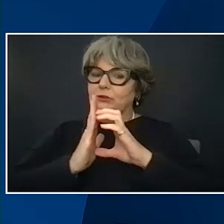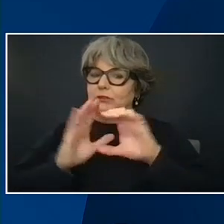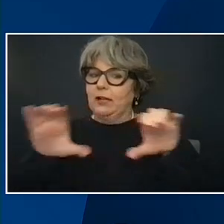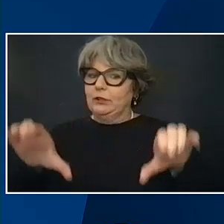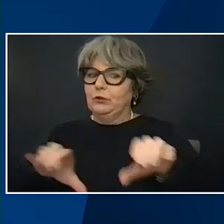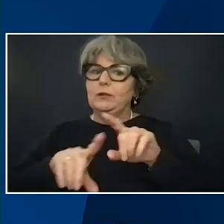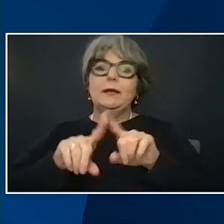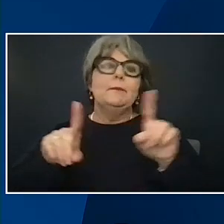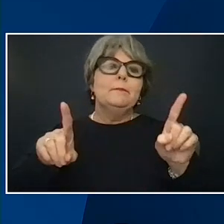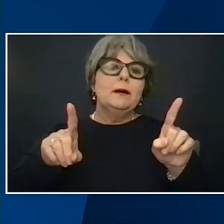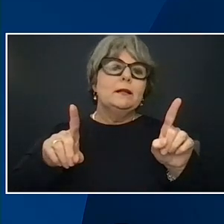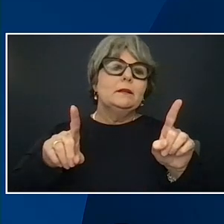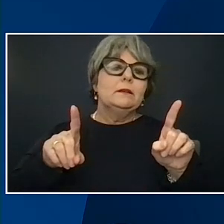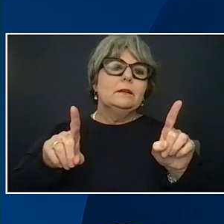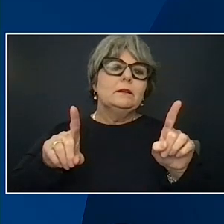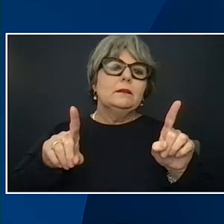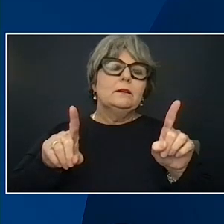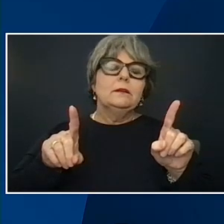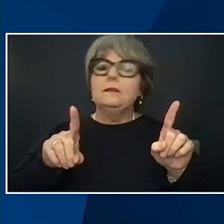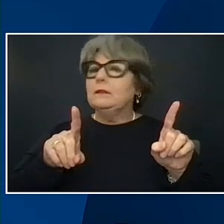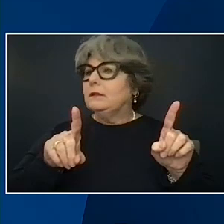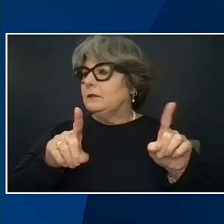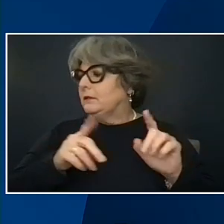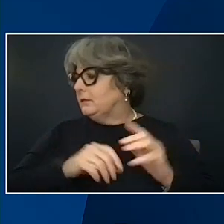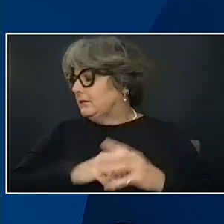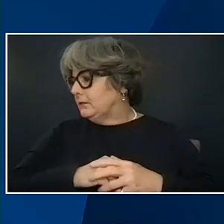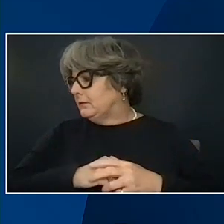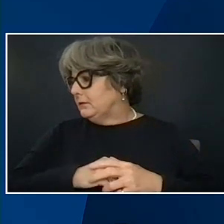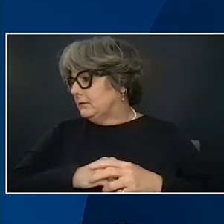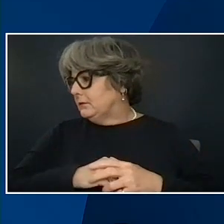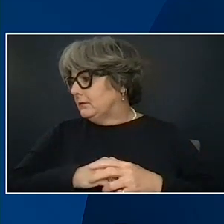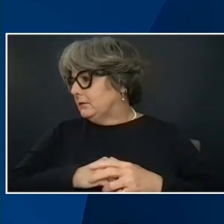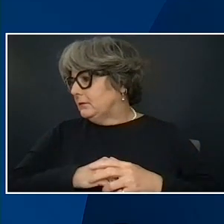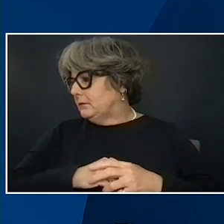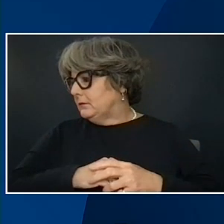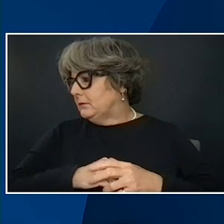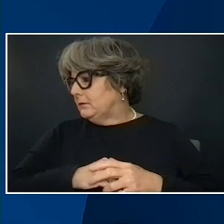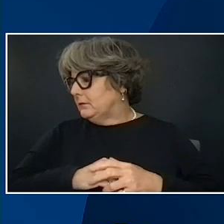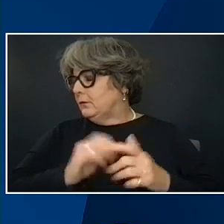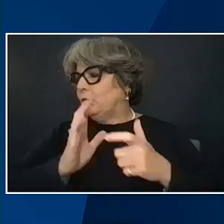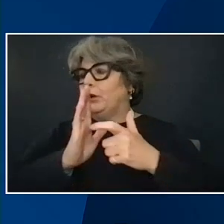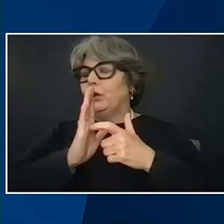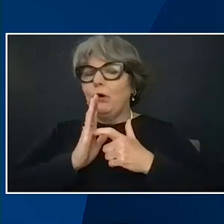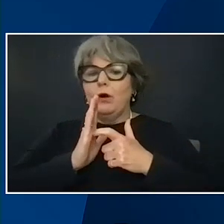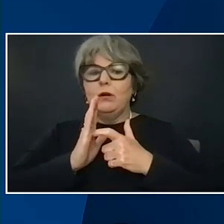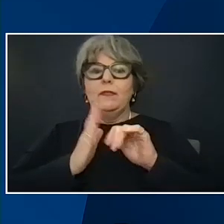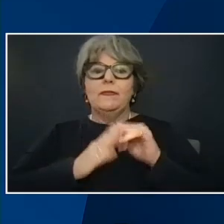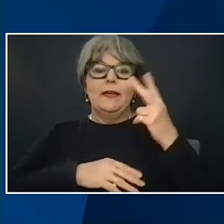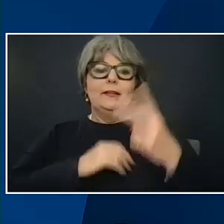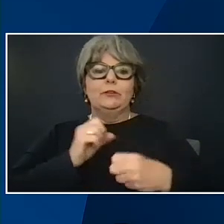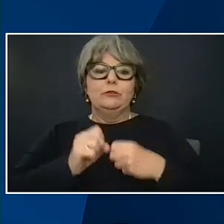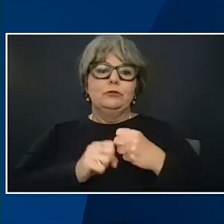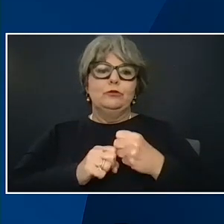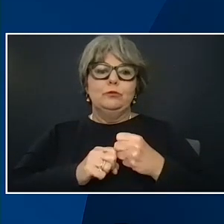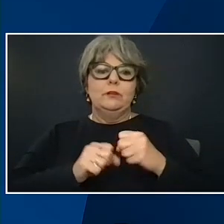just want to convey that it- that requiring the two-year stay just seems- is not